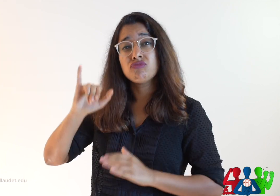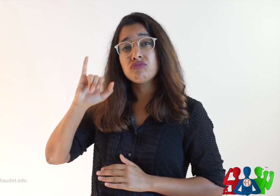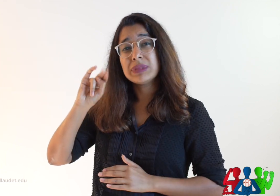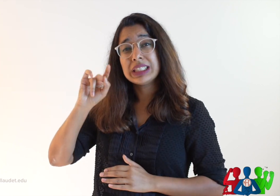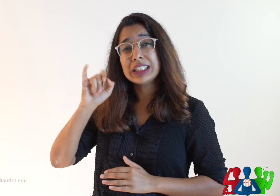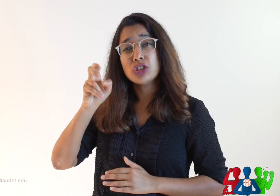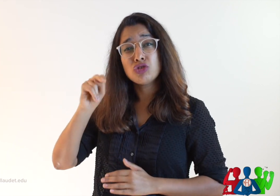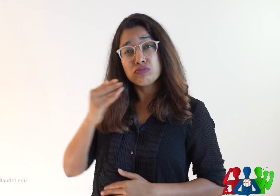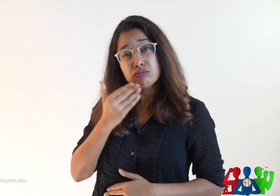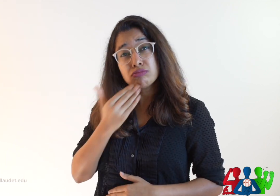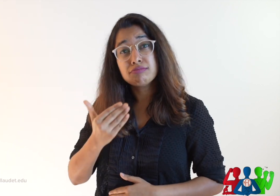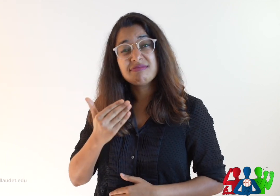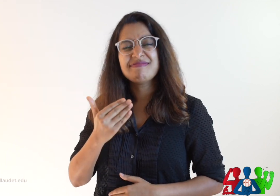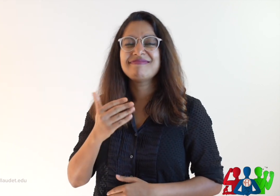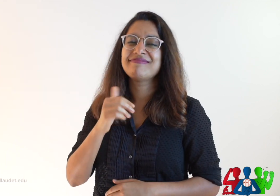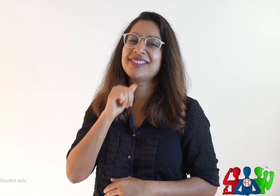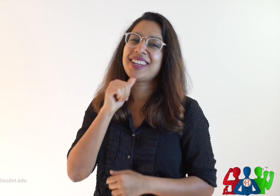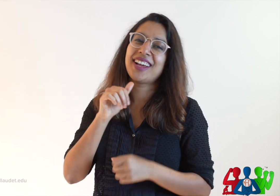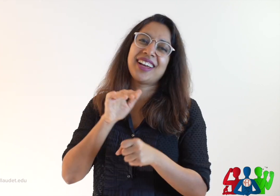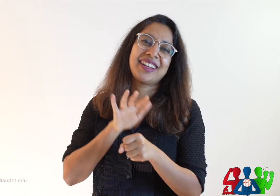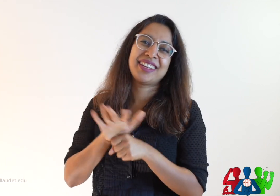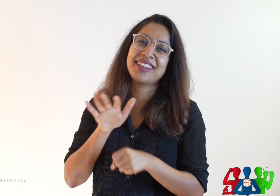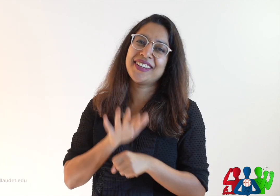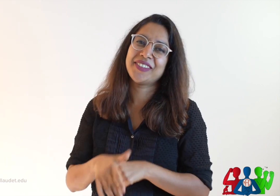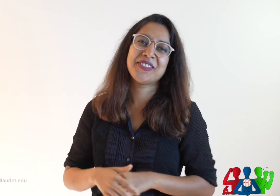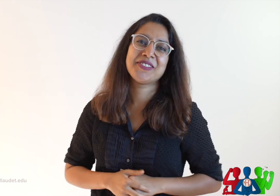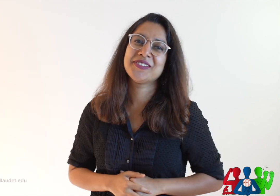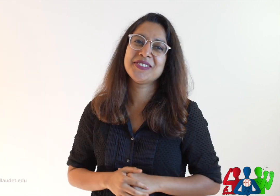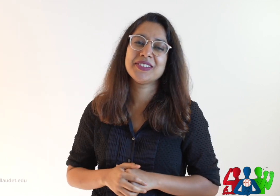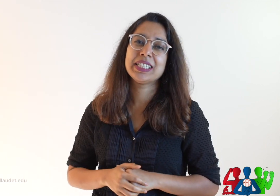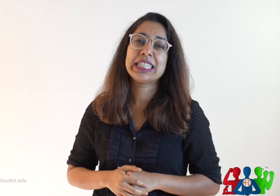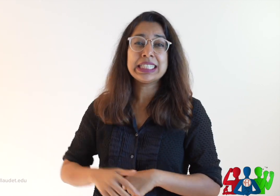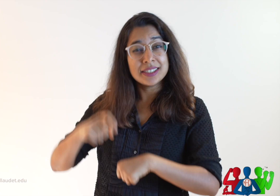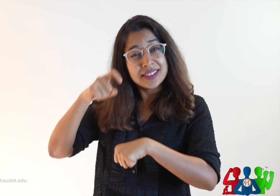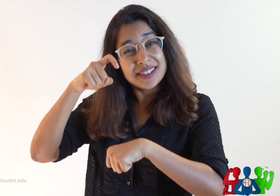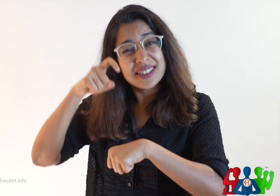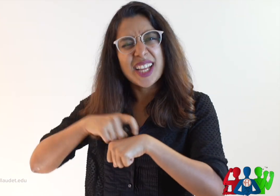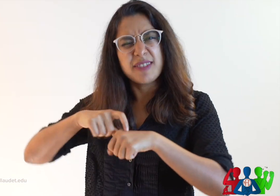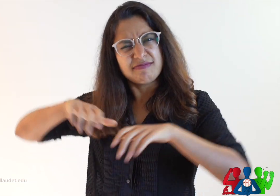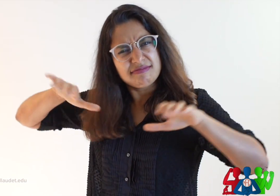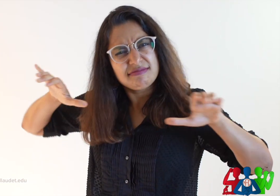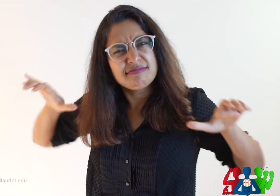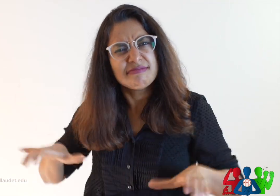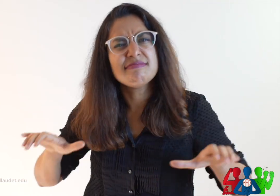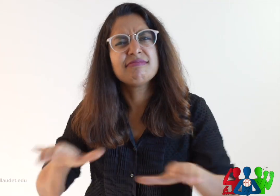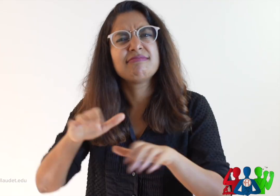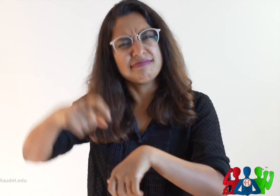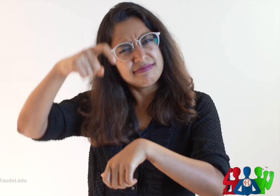I think we’ve seen very clearly that our intentions can be good, but that’s not enough.